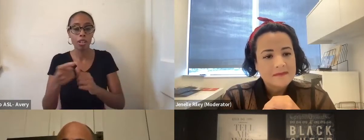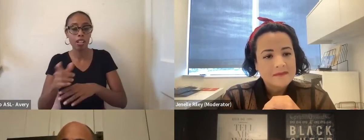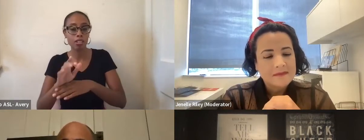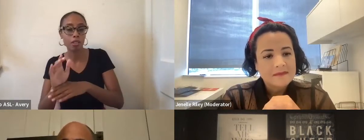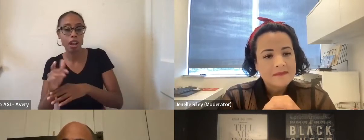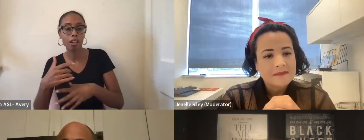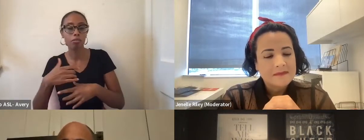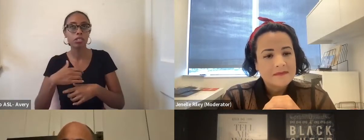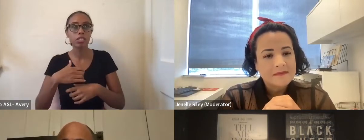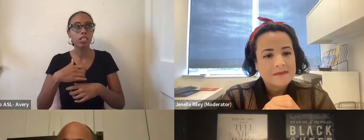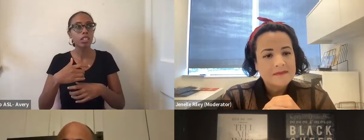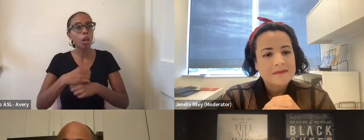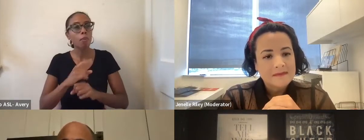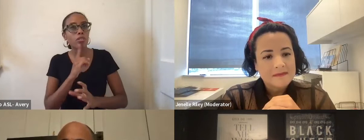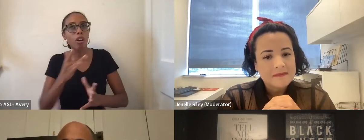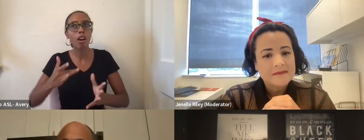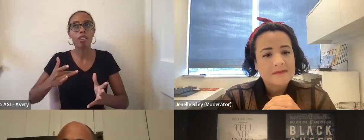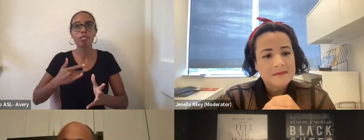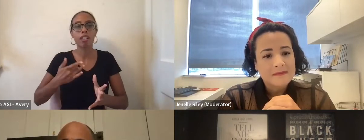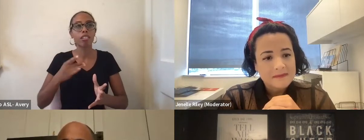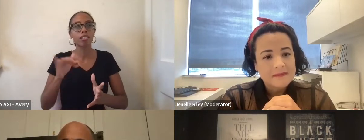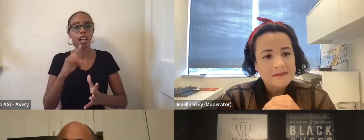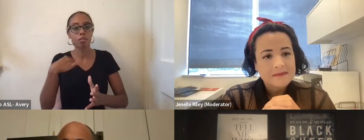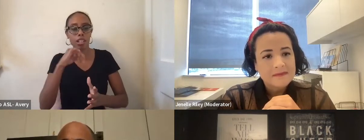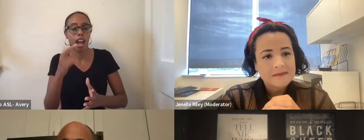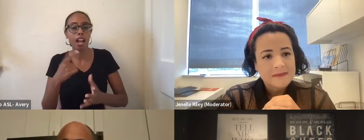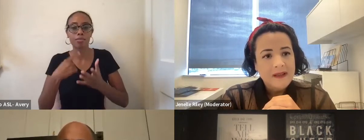weren't just telling a story that we already knew.